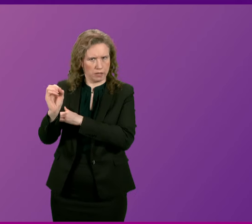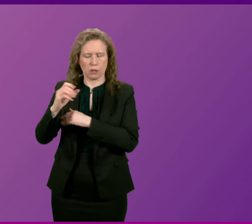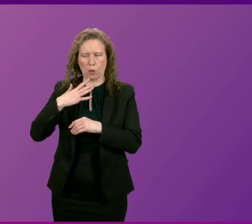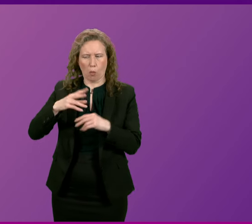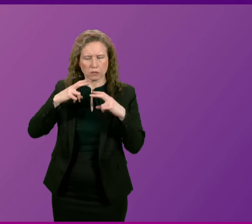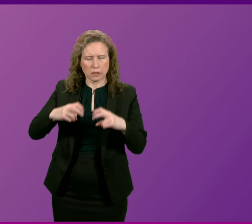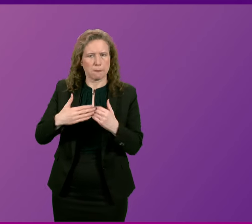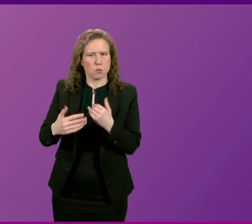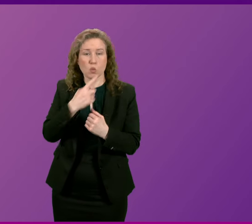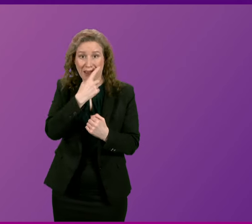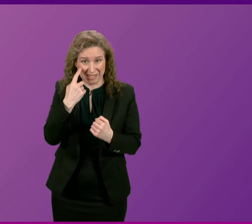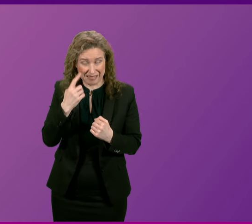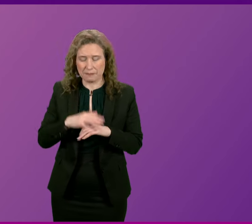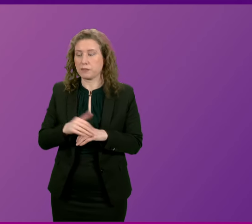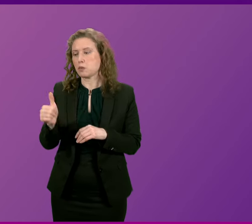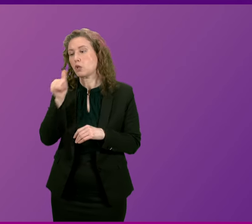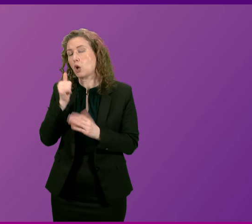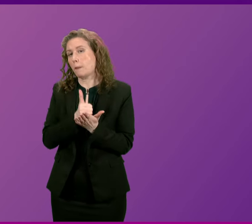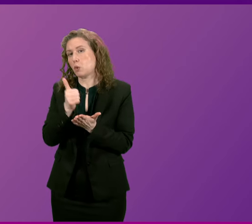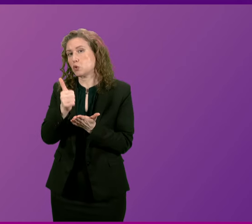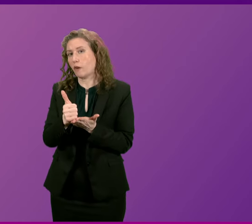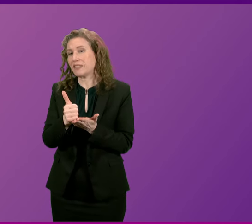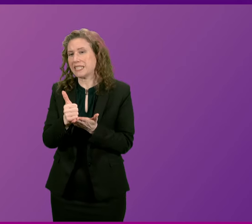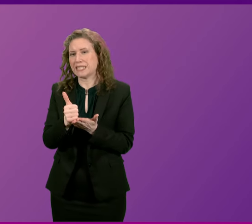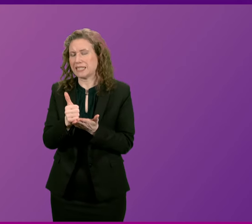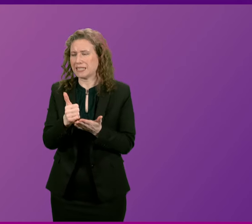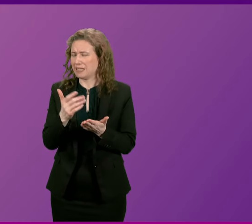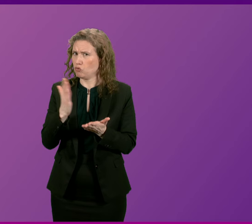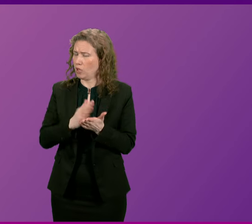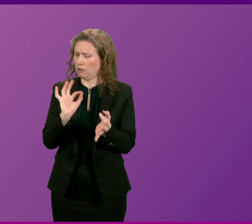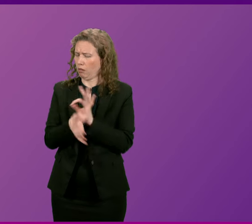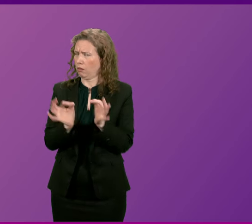As we all know, the Post Office has, at best, obfuscated and, at worst,